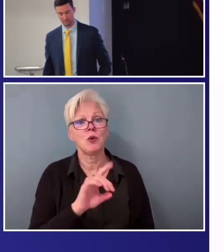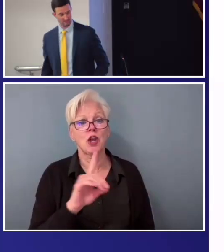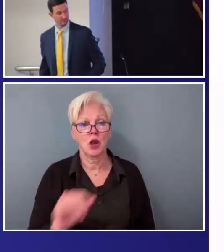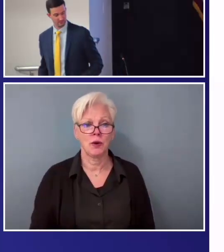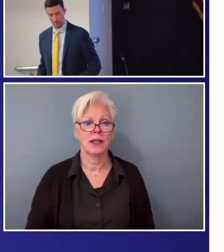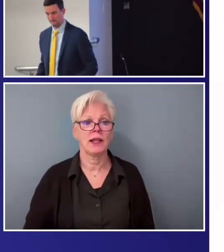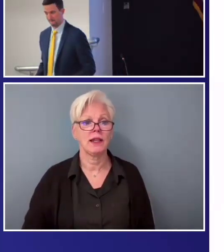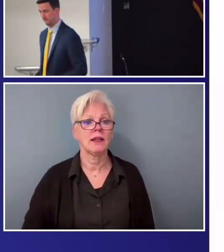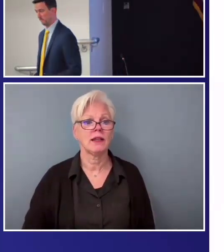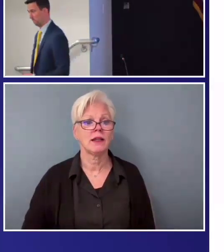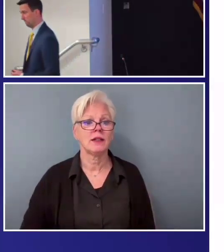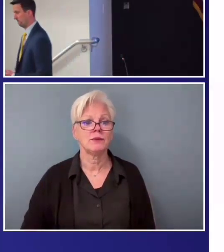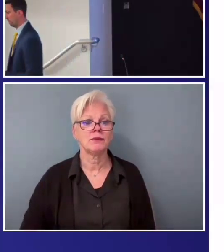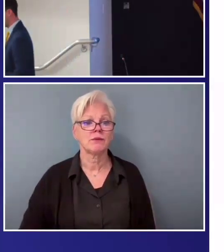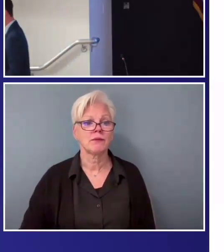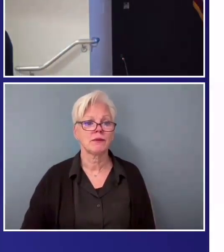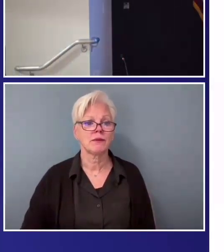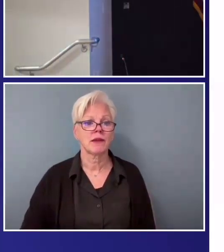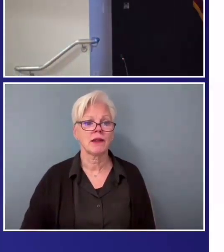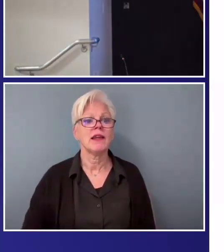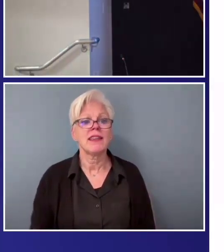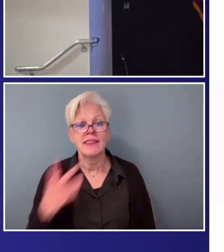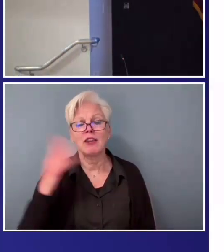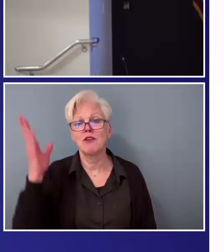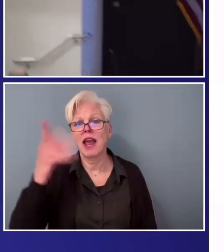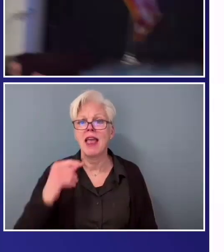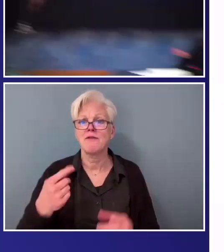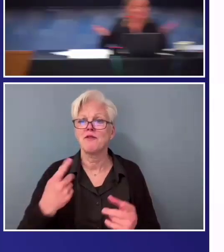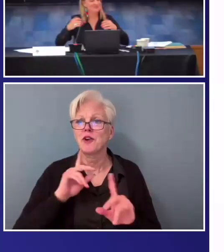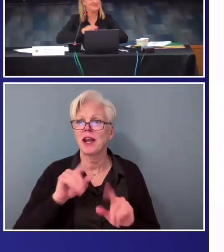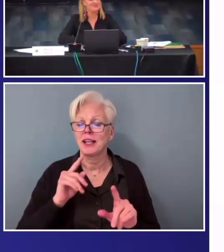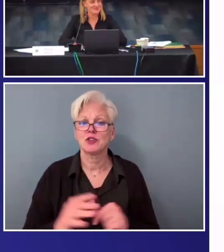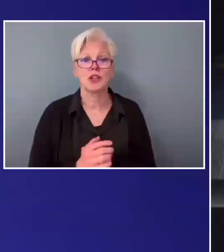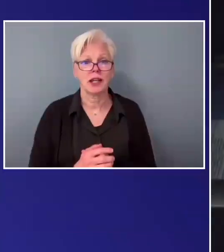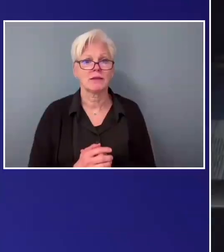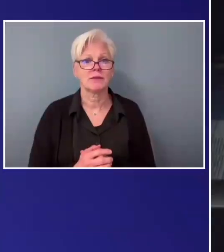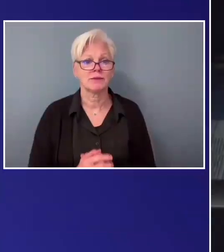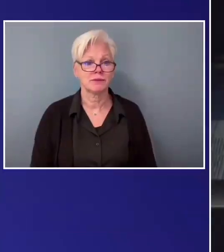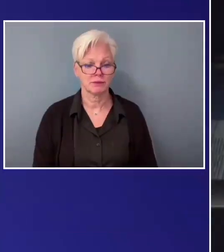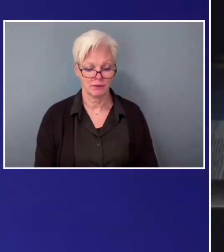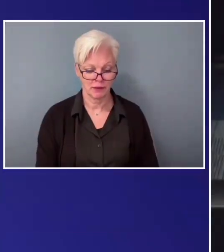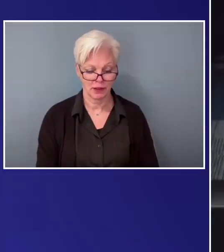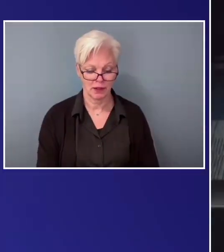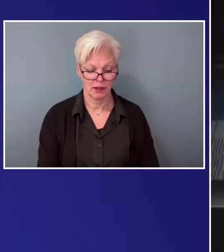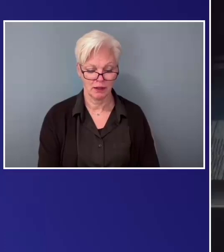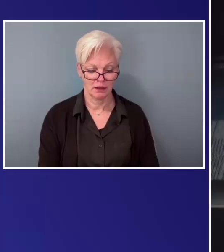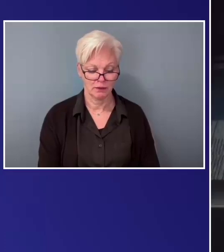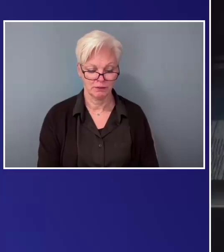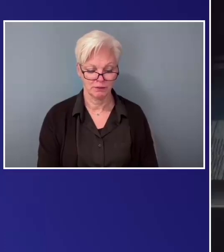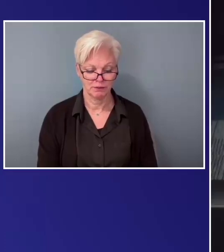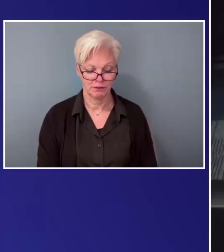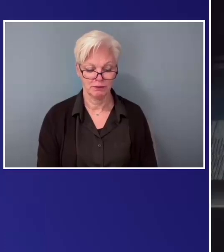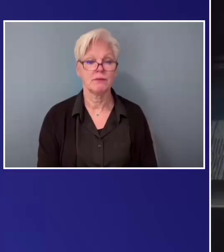presentation and fielding those. With that, with that,